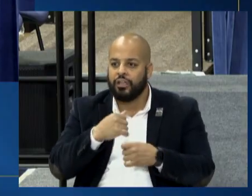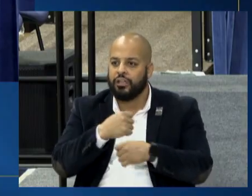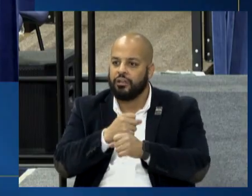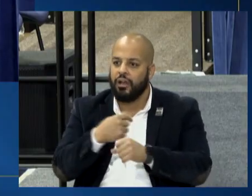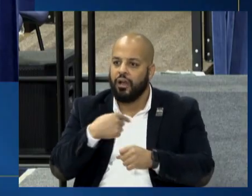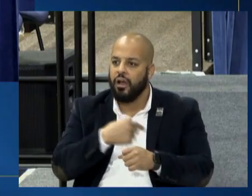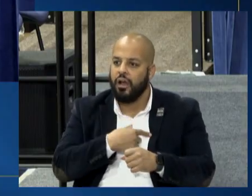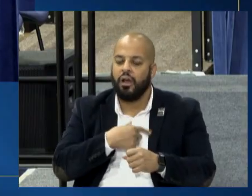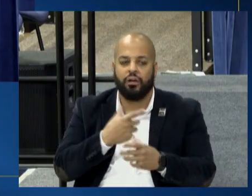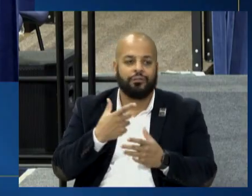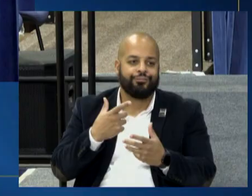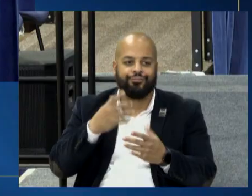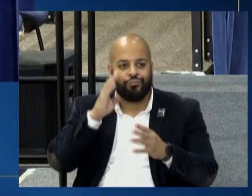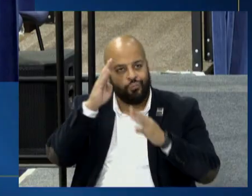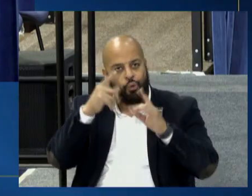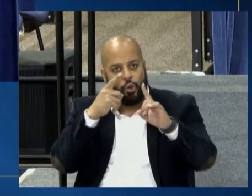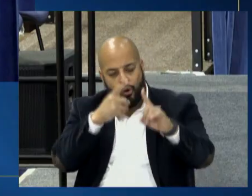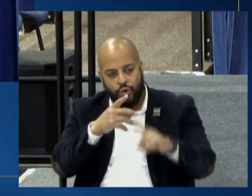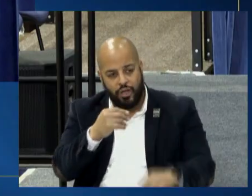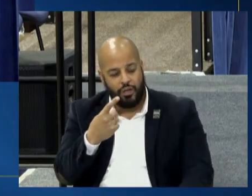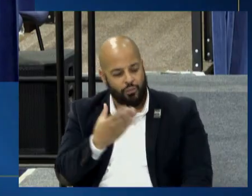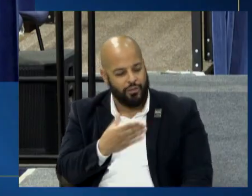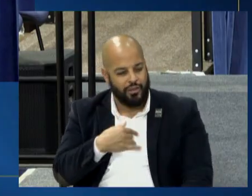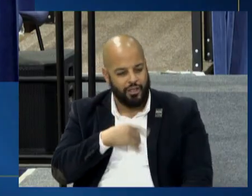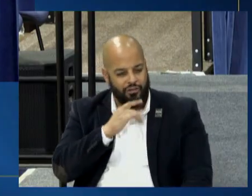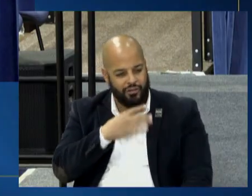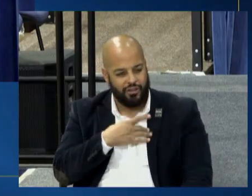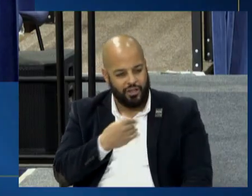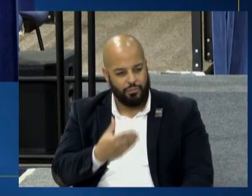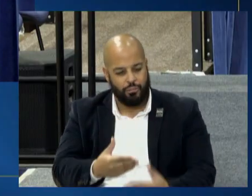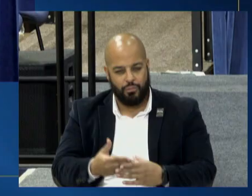And one of the things -- and I love this comment before is, I think Admiral